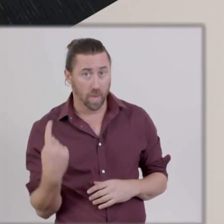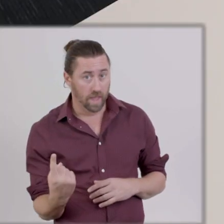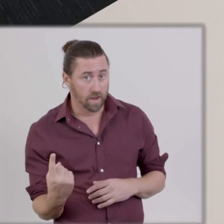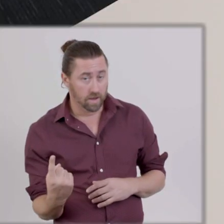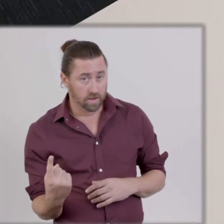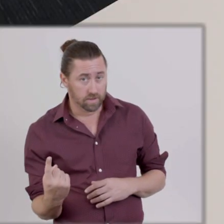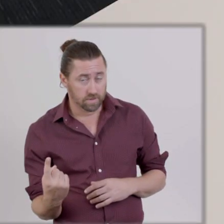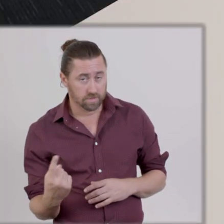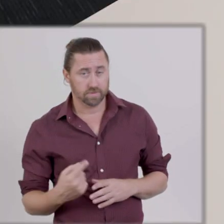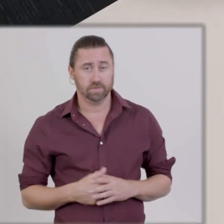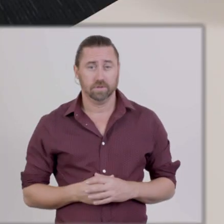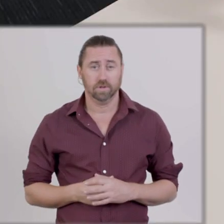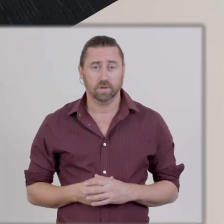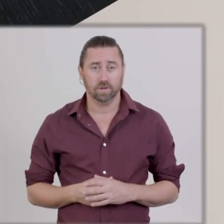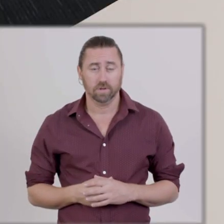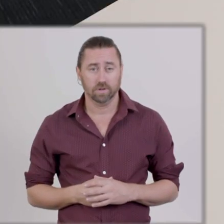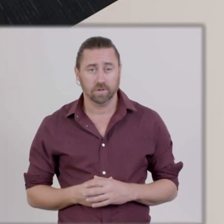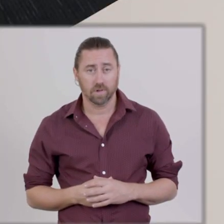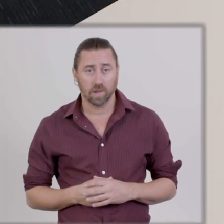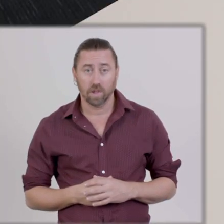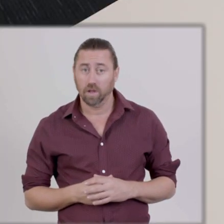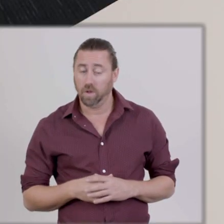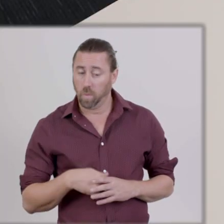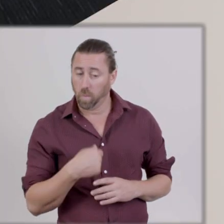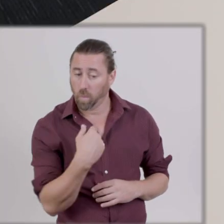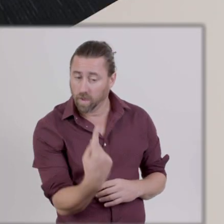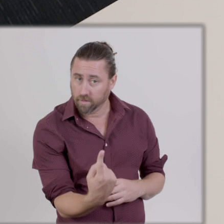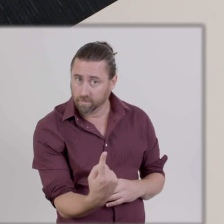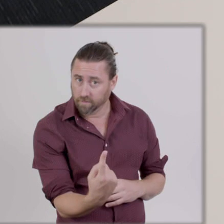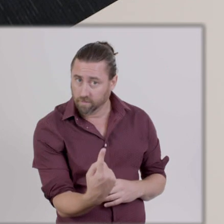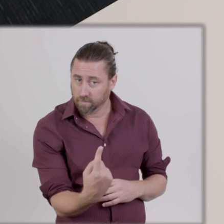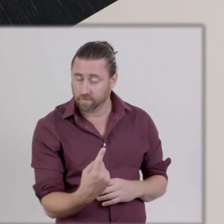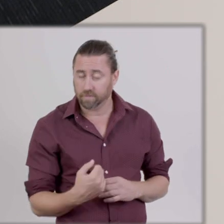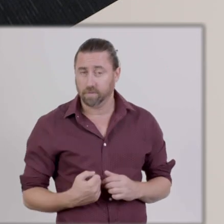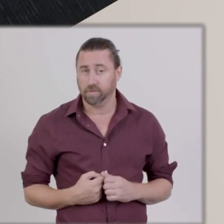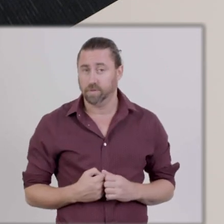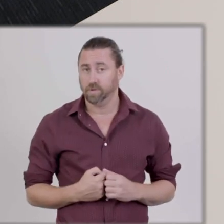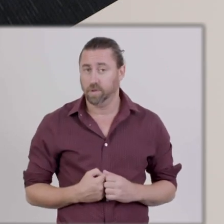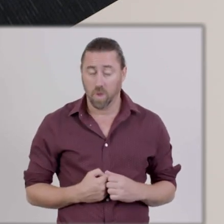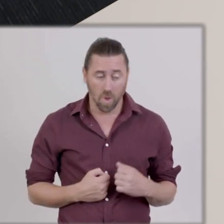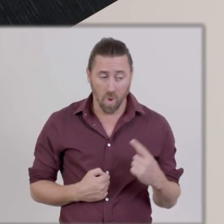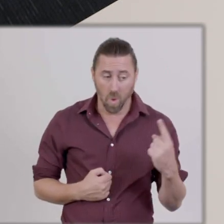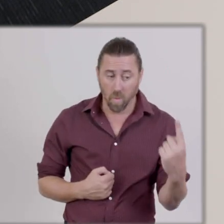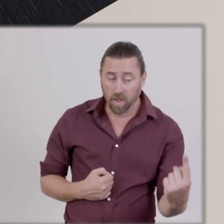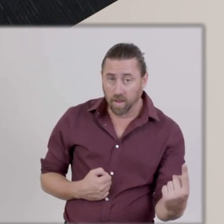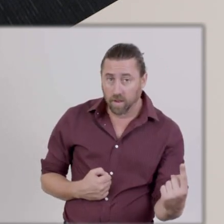One sheep into Paddock 1, one sheep into Paddock 2,